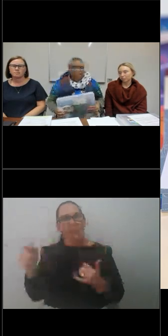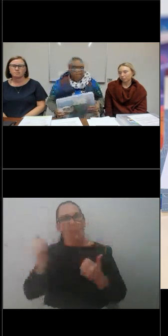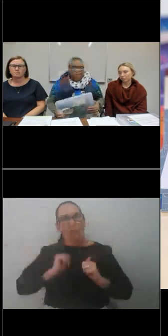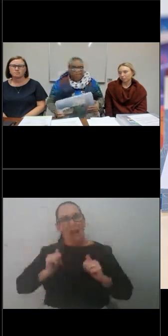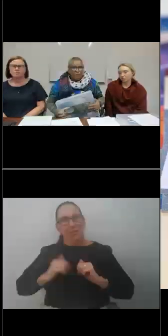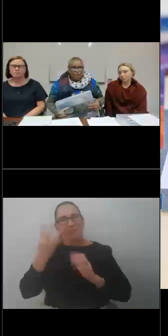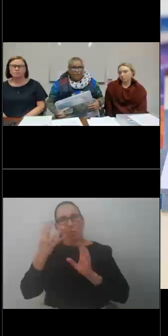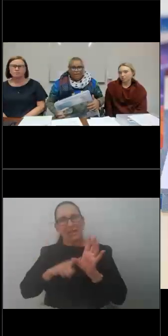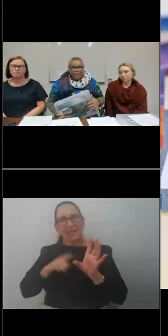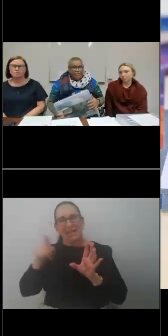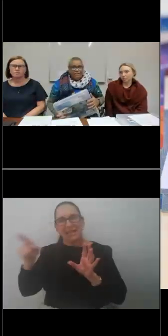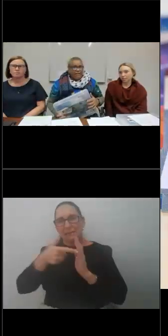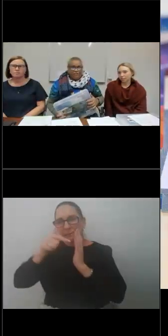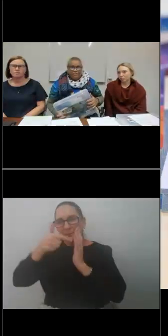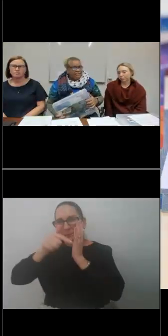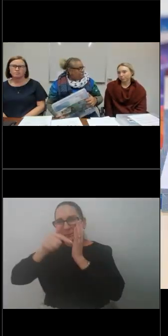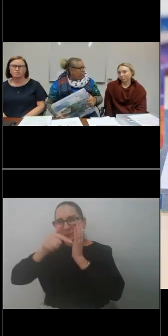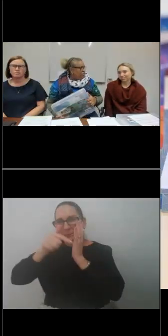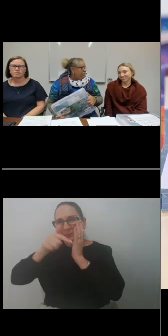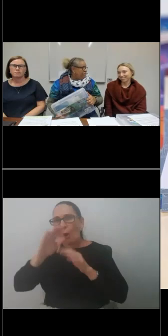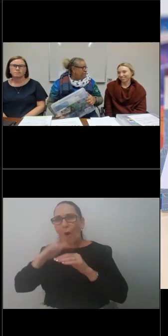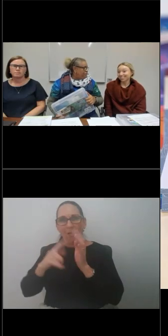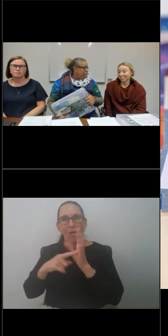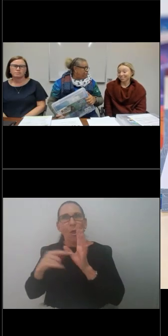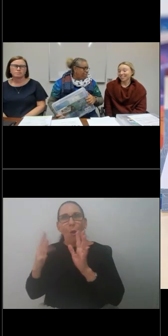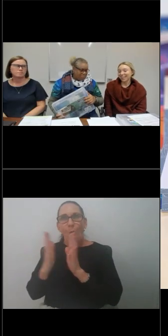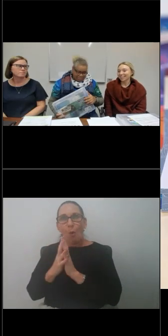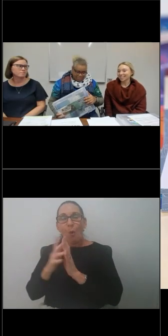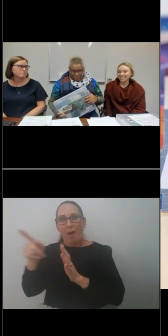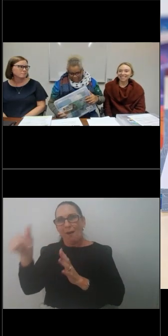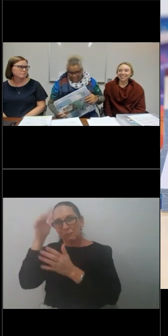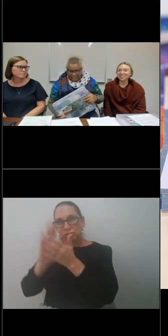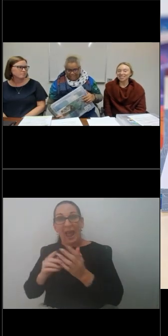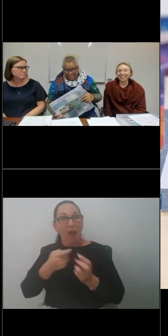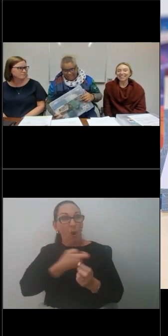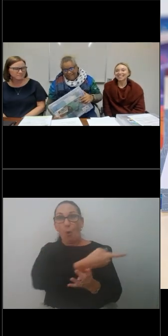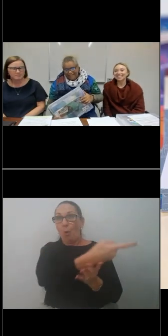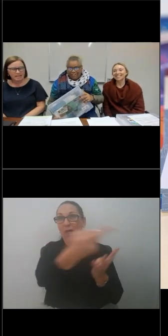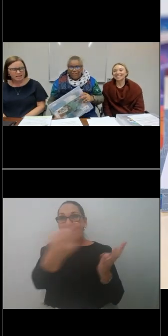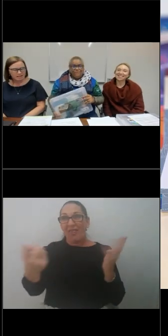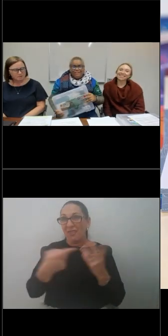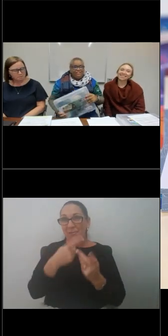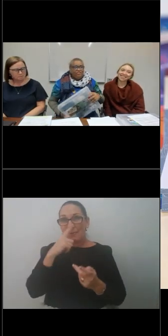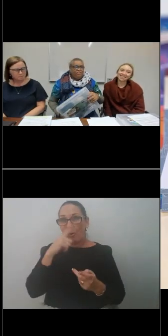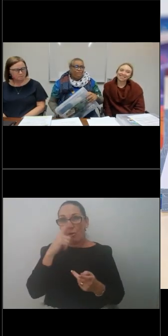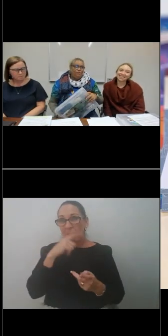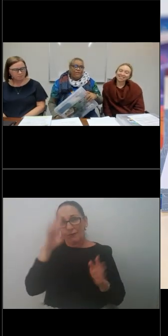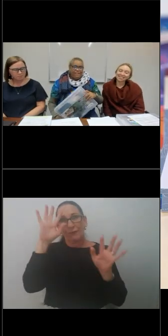within law you can get lost easily would you say that Courtney yes so this is not just for lawyers